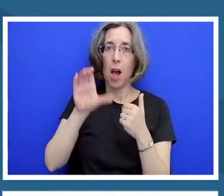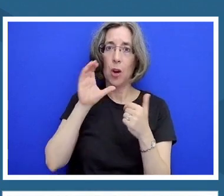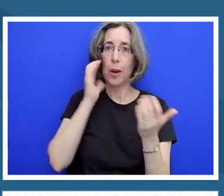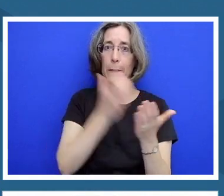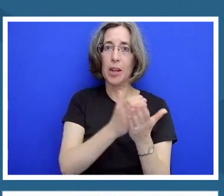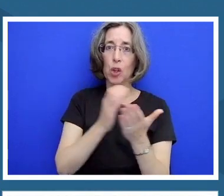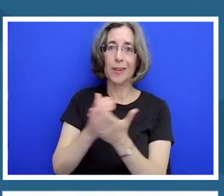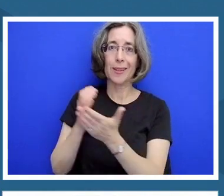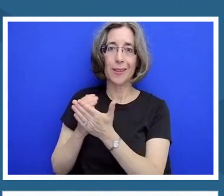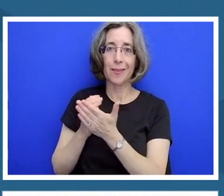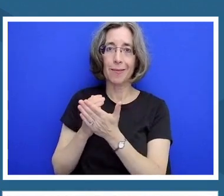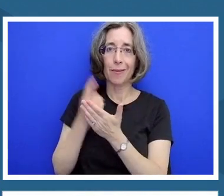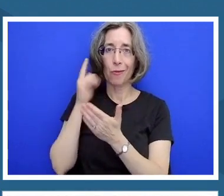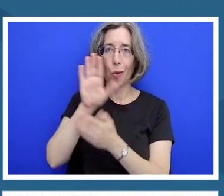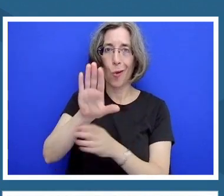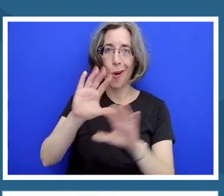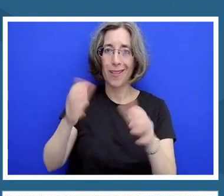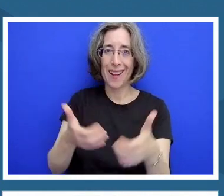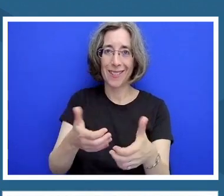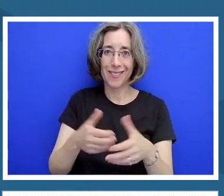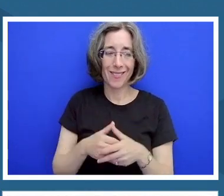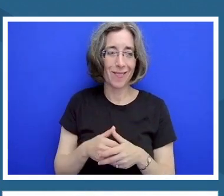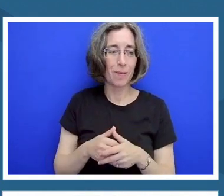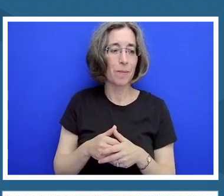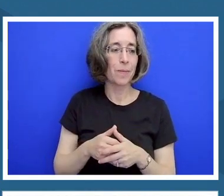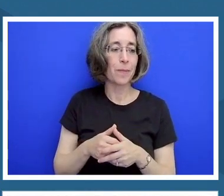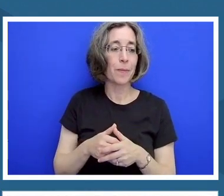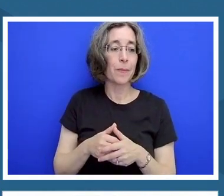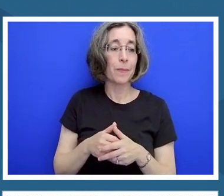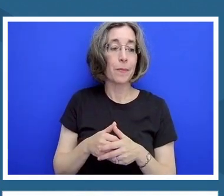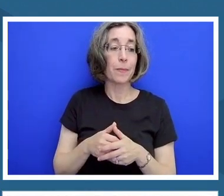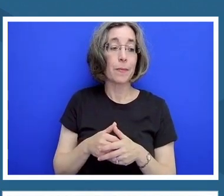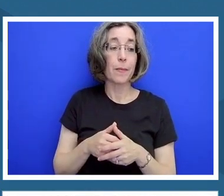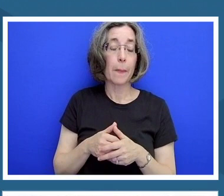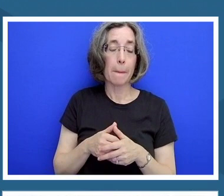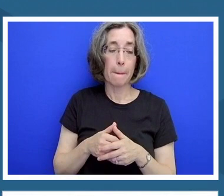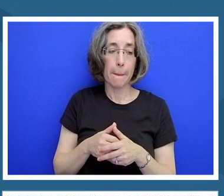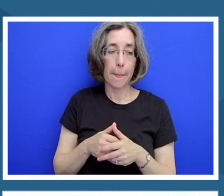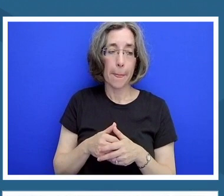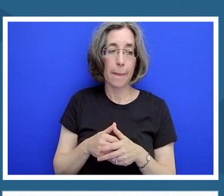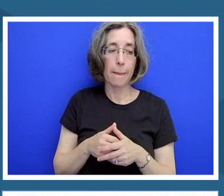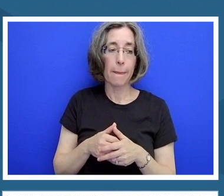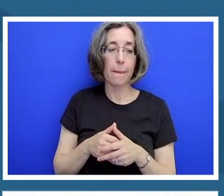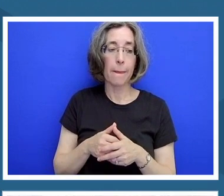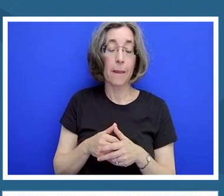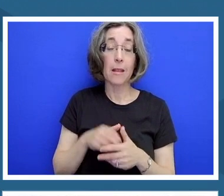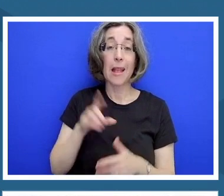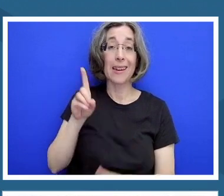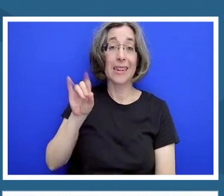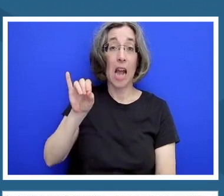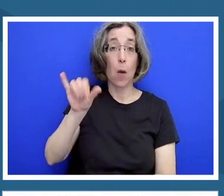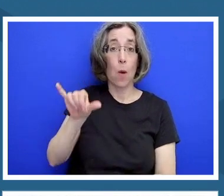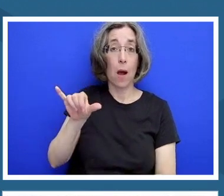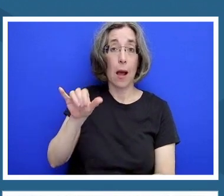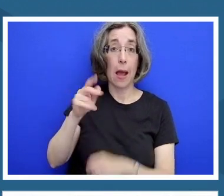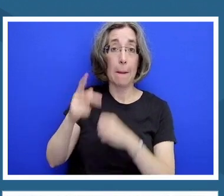and the the most important innovation of the diy